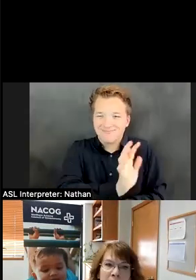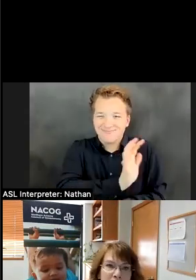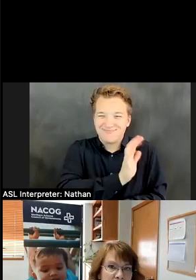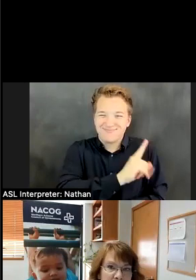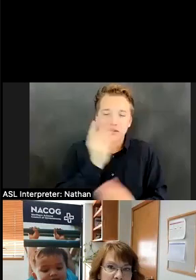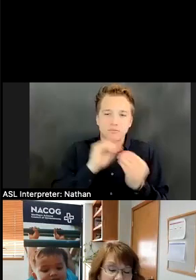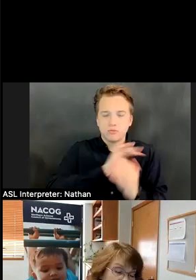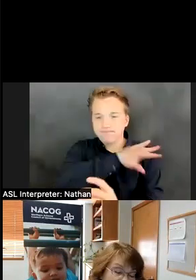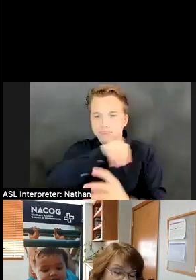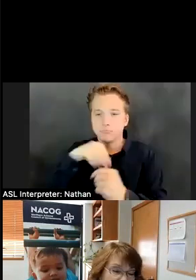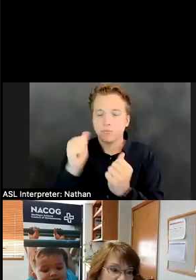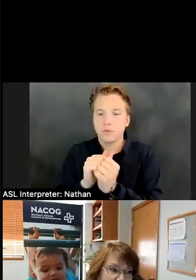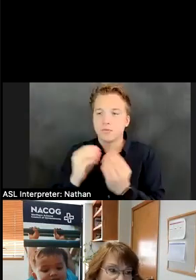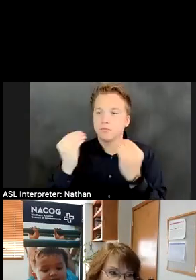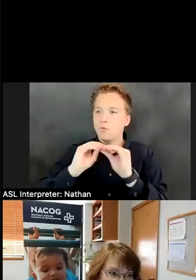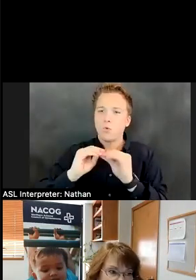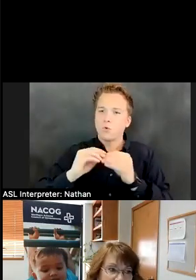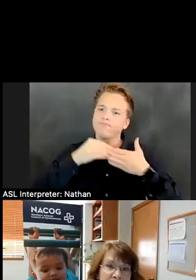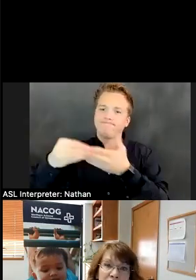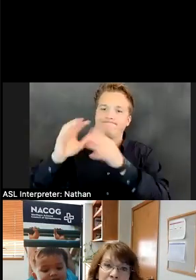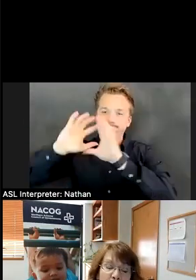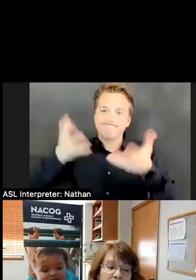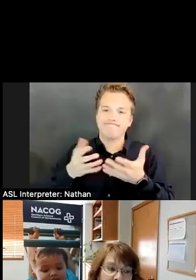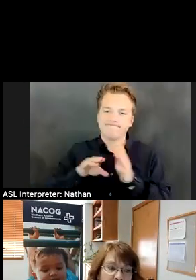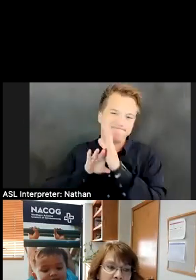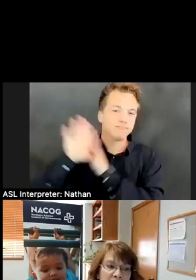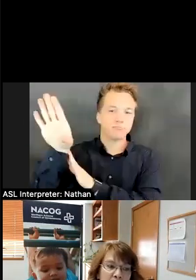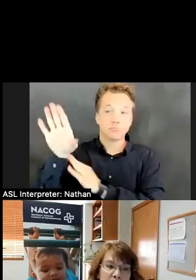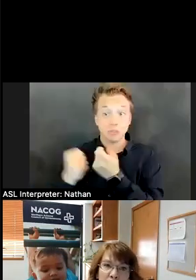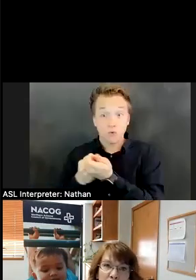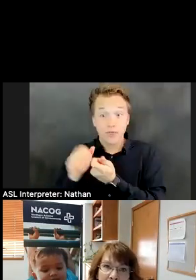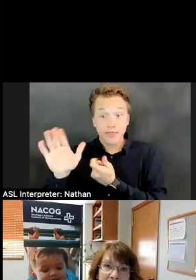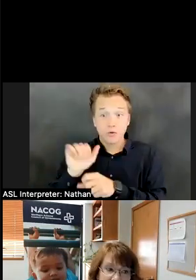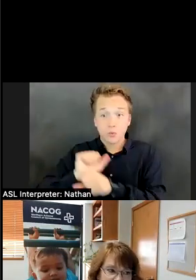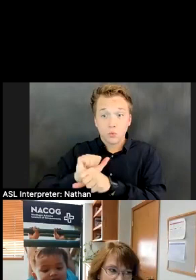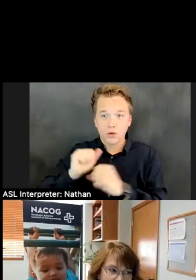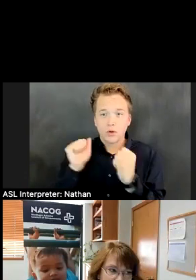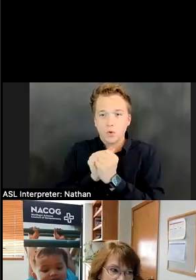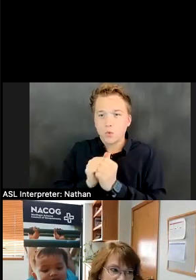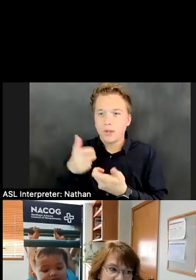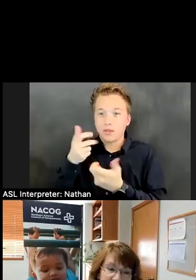leadership team to support their work with programmatic aspects.